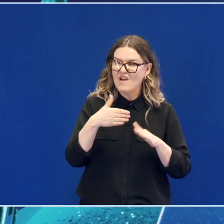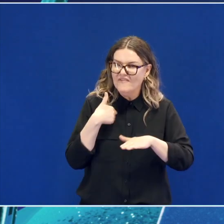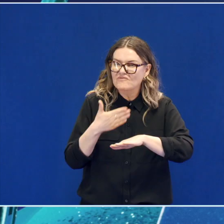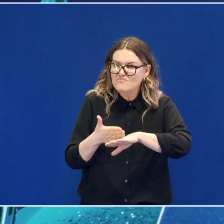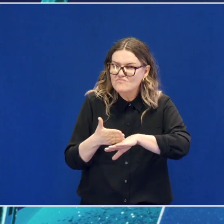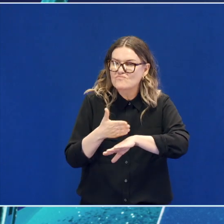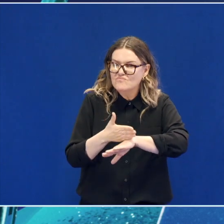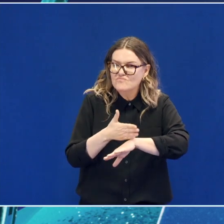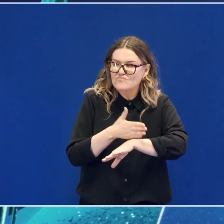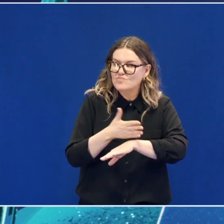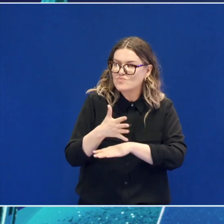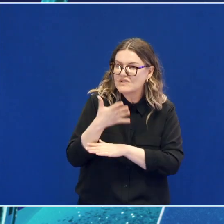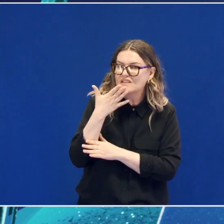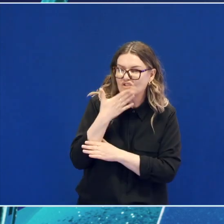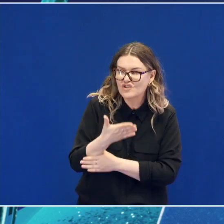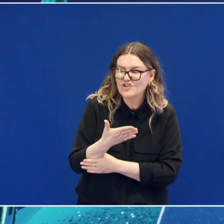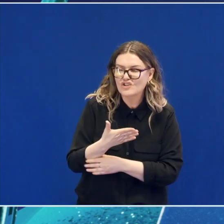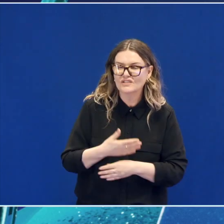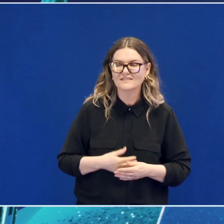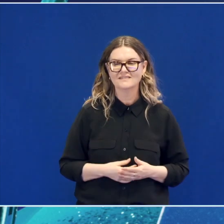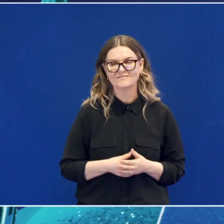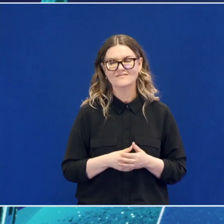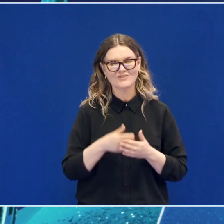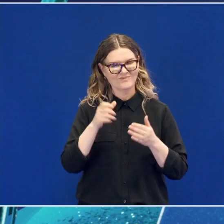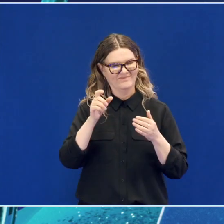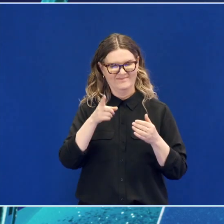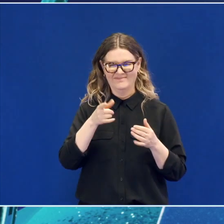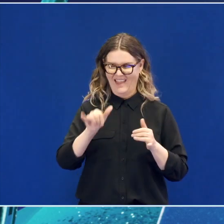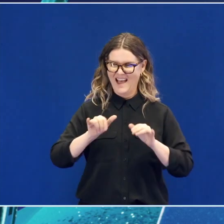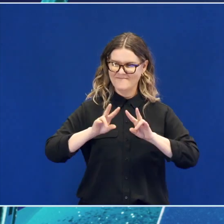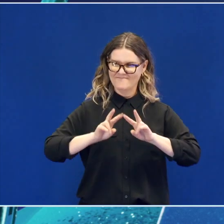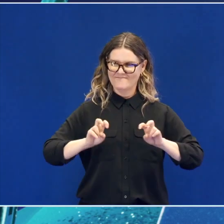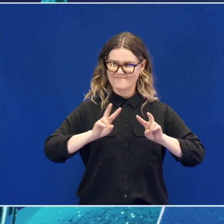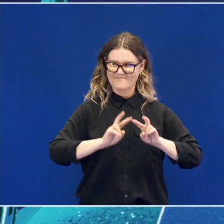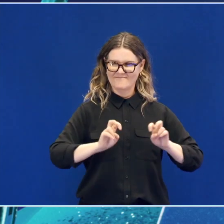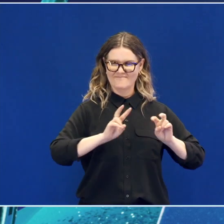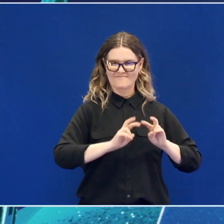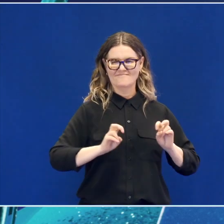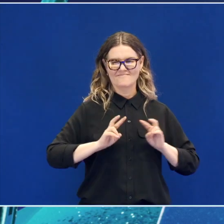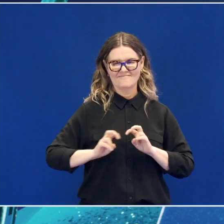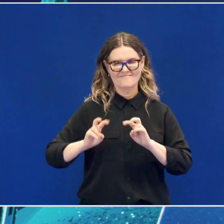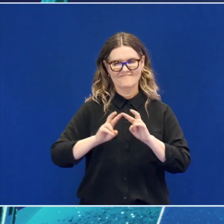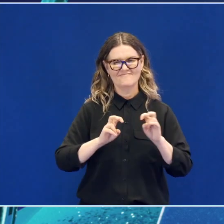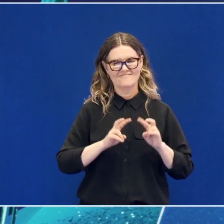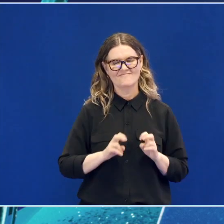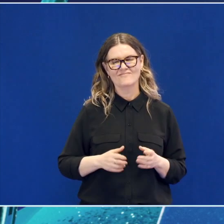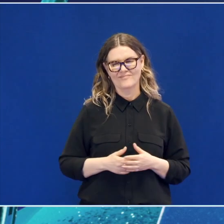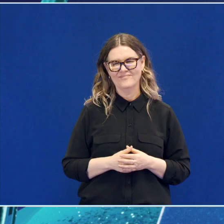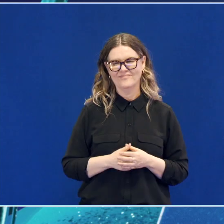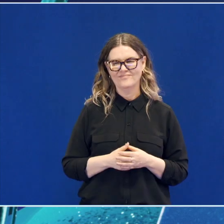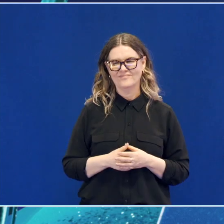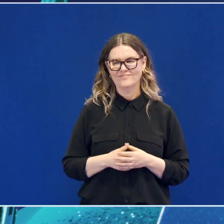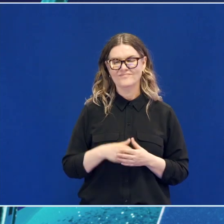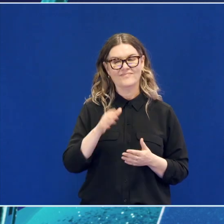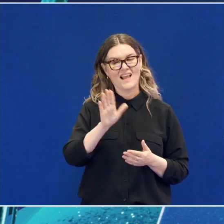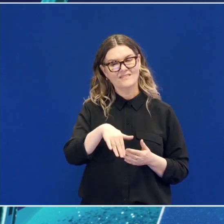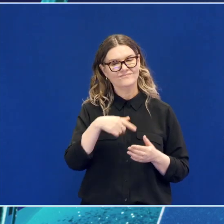Second point is I'm with Ed on this. The models, so far at least, are trained on the code